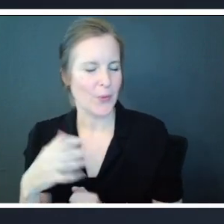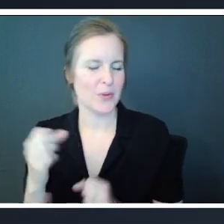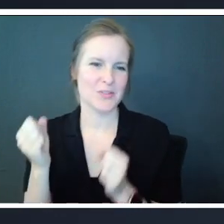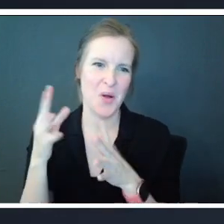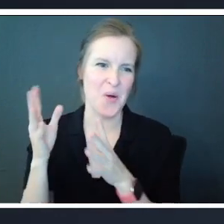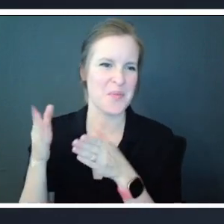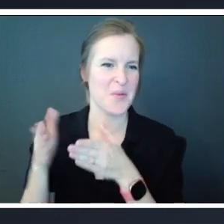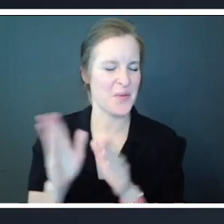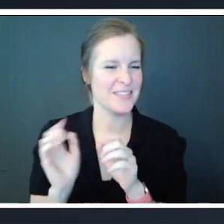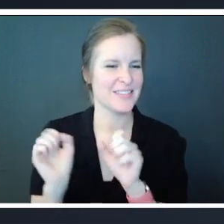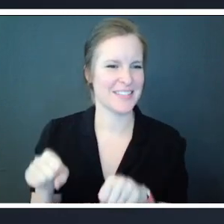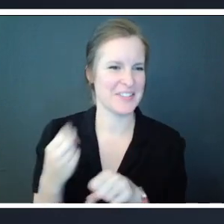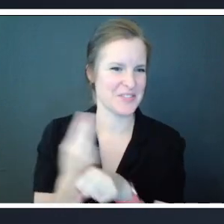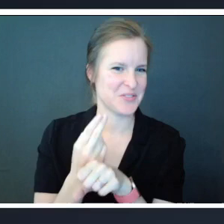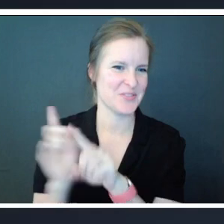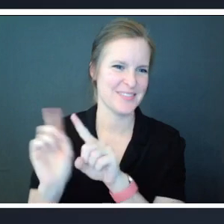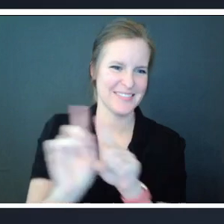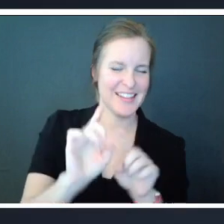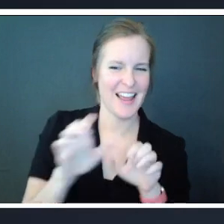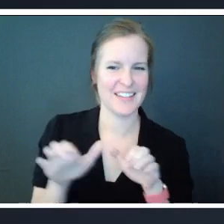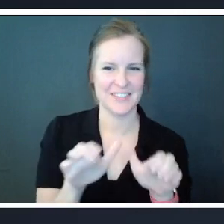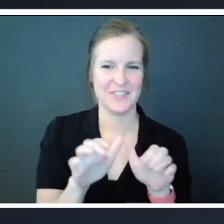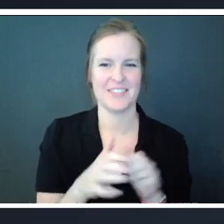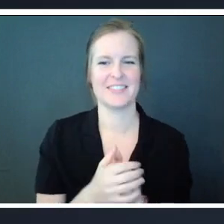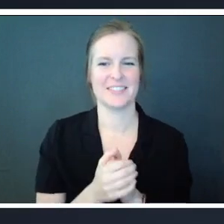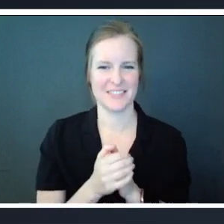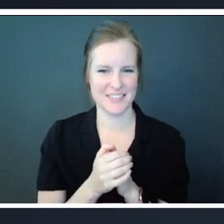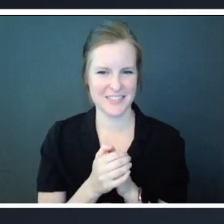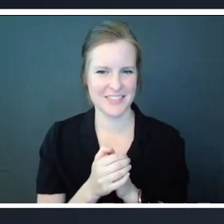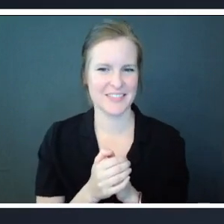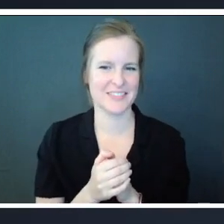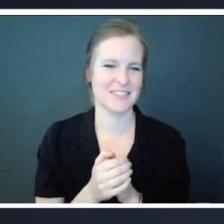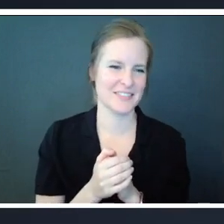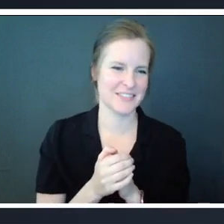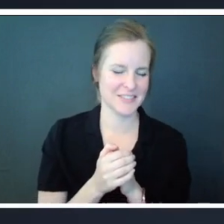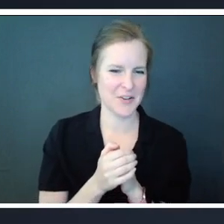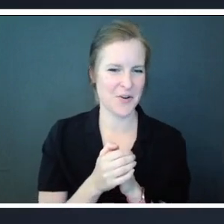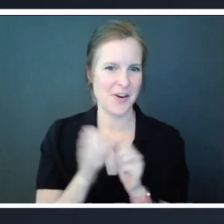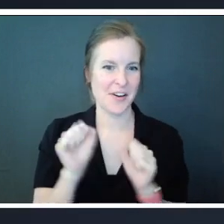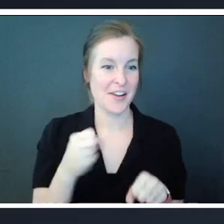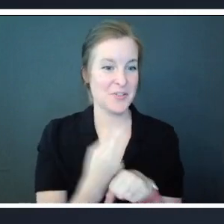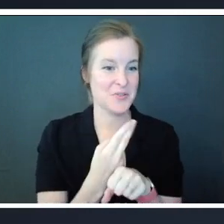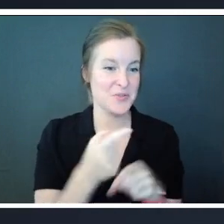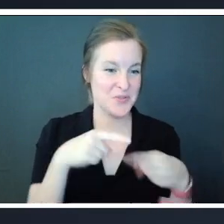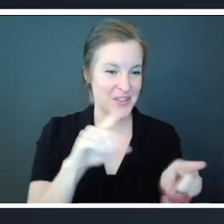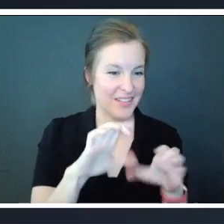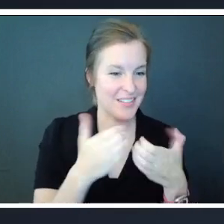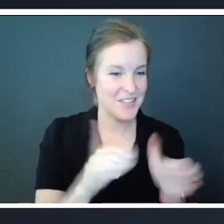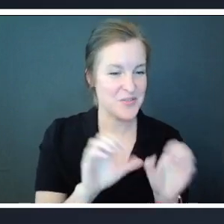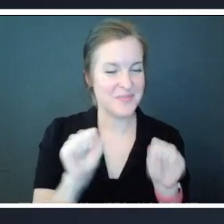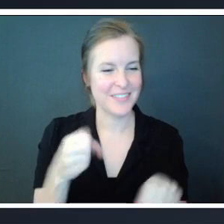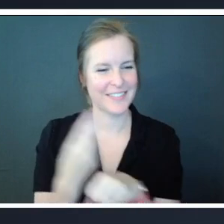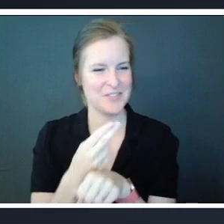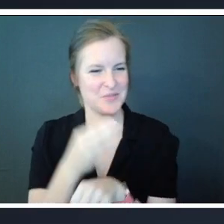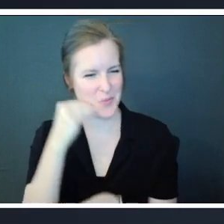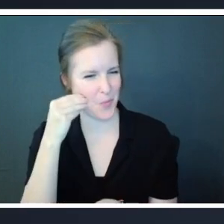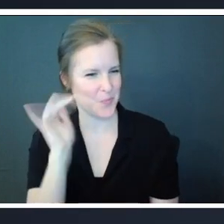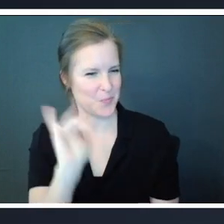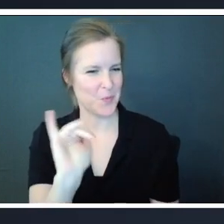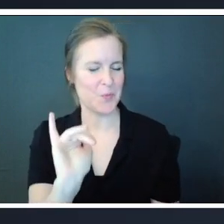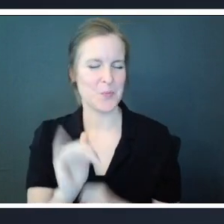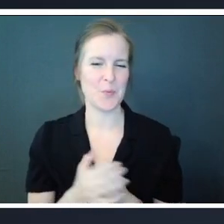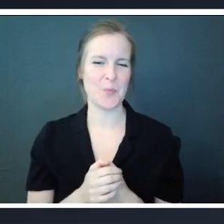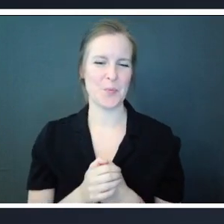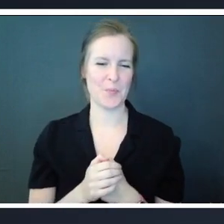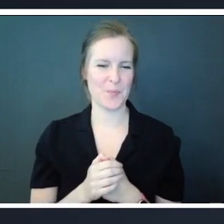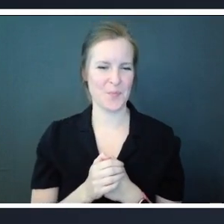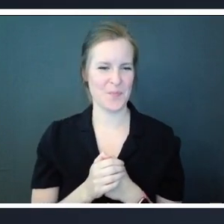activities to continue to extend the learning in the classroom and at home as well. Next slide.